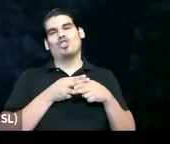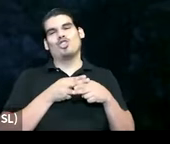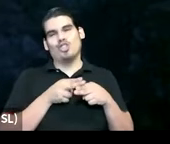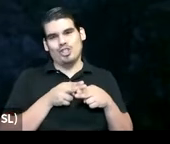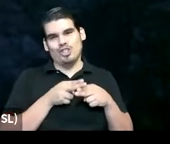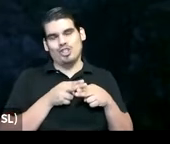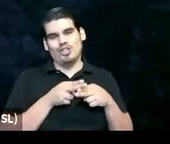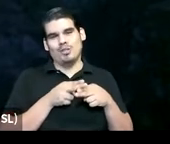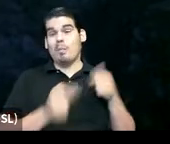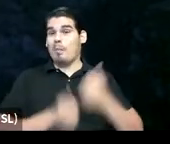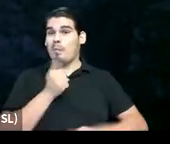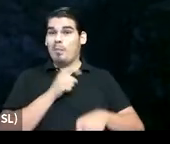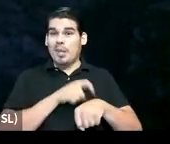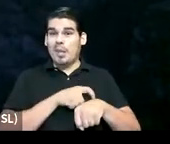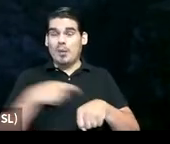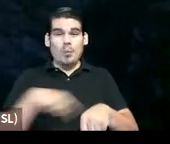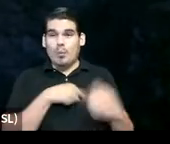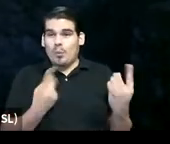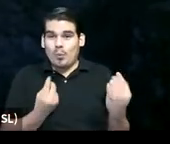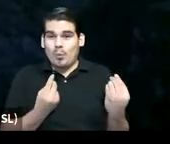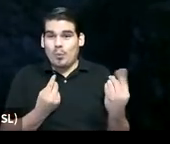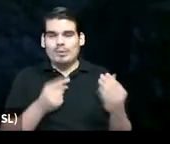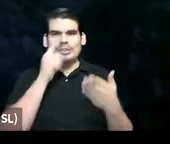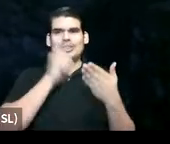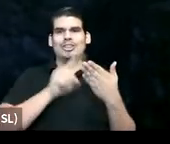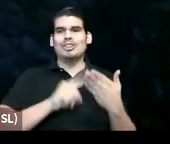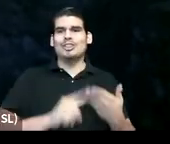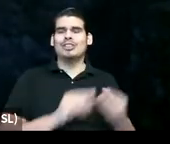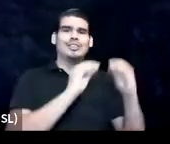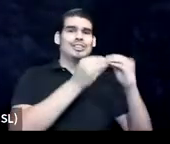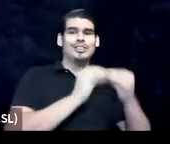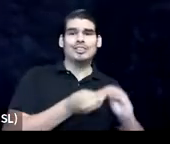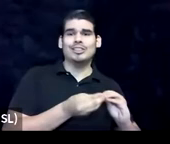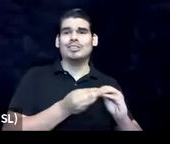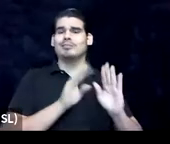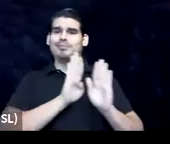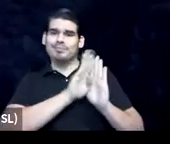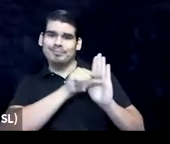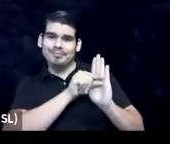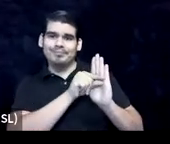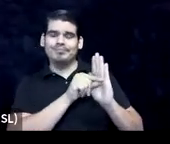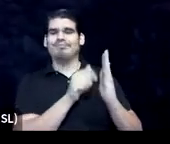But just start off, we did kind of try to shape what we're kind of aiming to address regarding